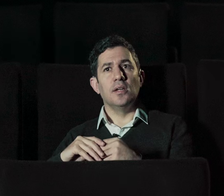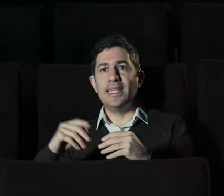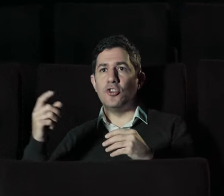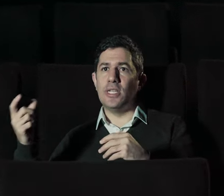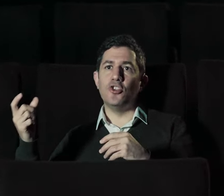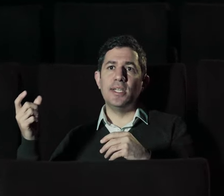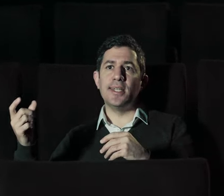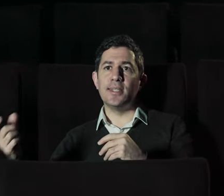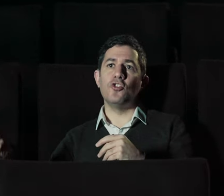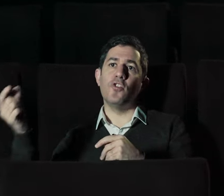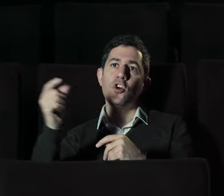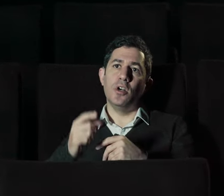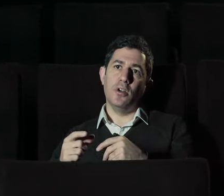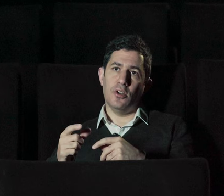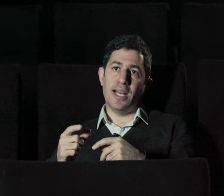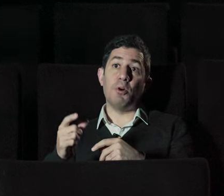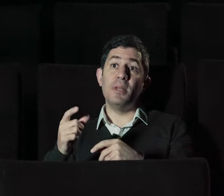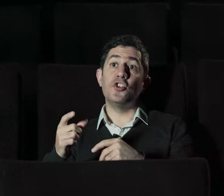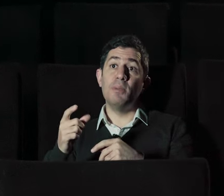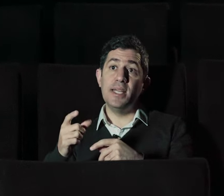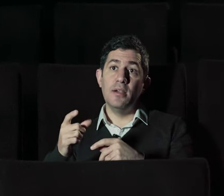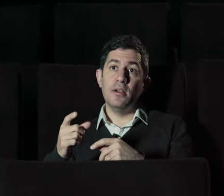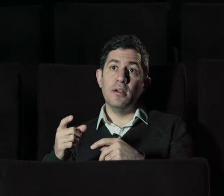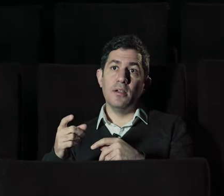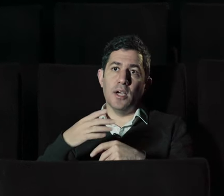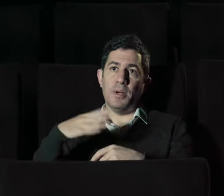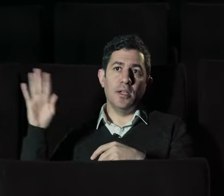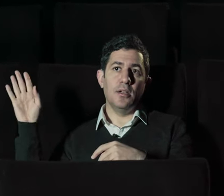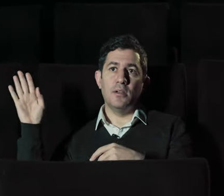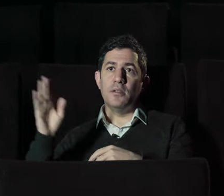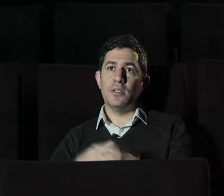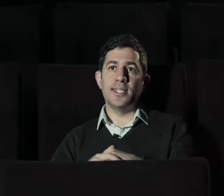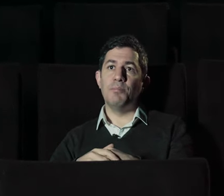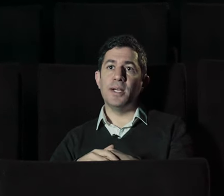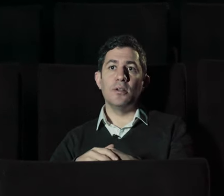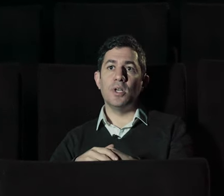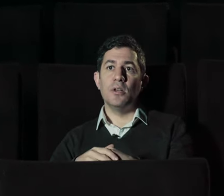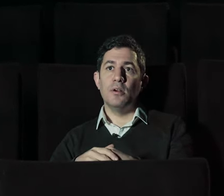The subtitled sessions are often the first week and after that, they don't continue.